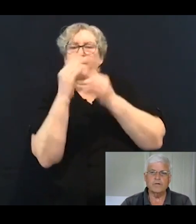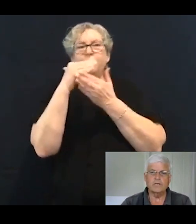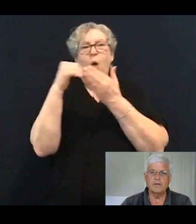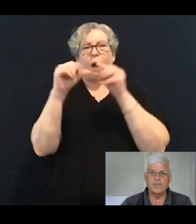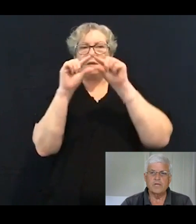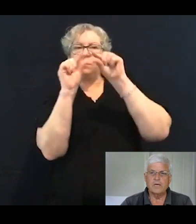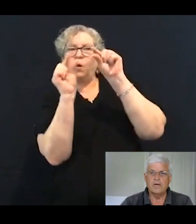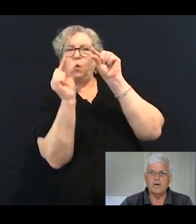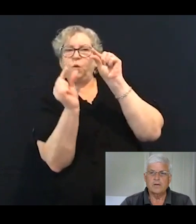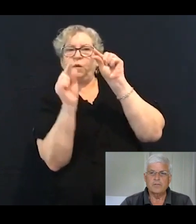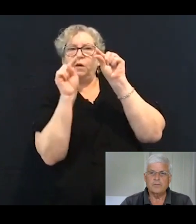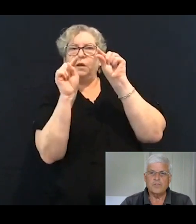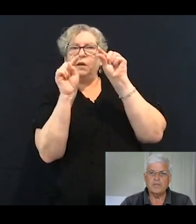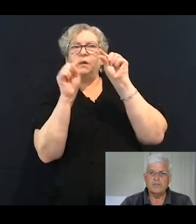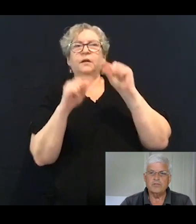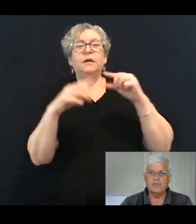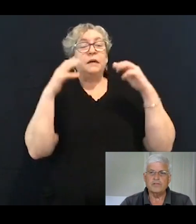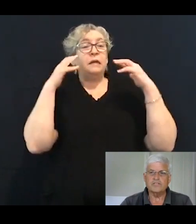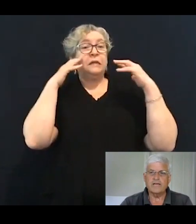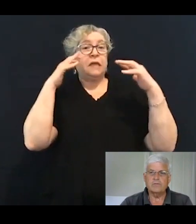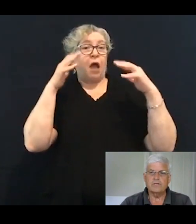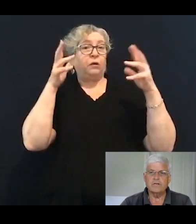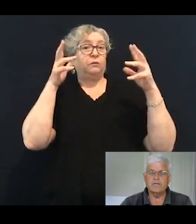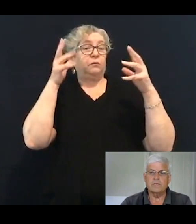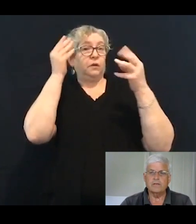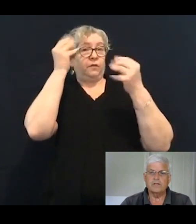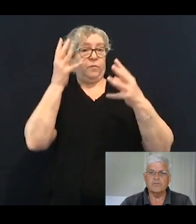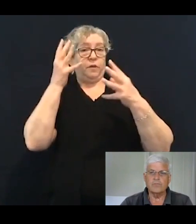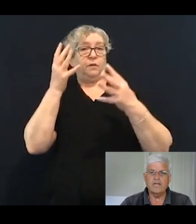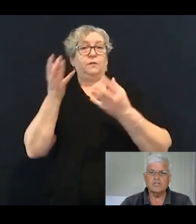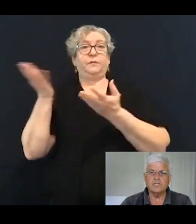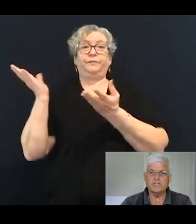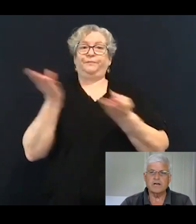The sound information is carried from the sensory cells